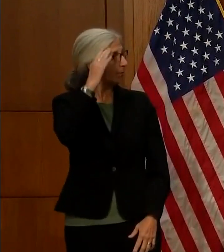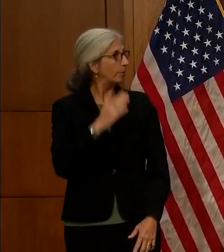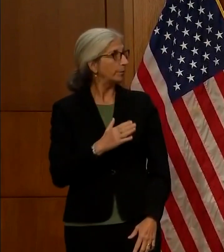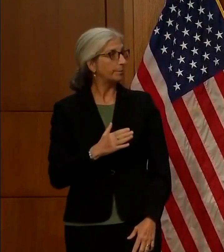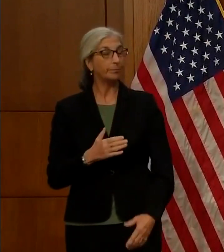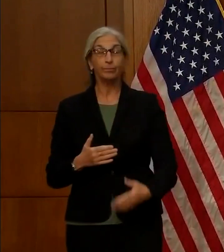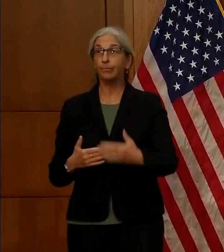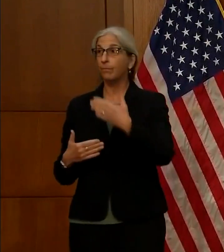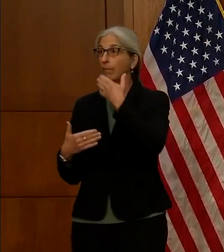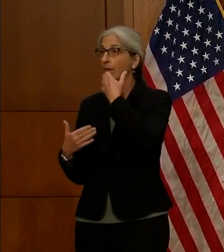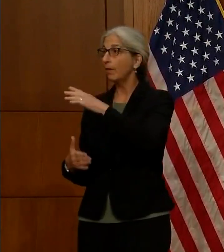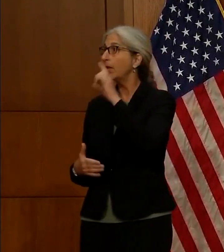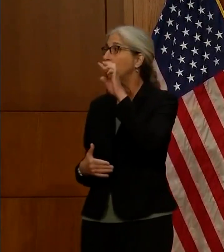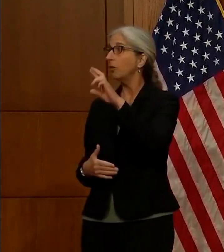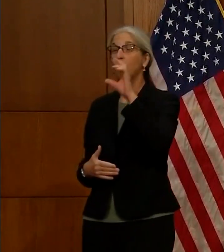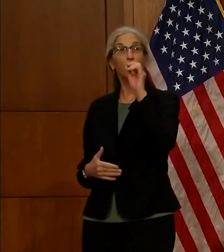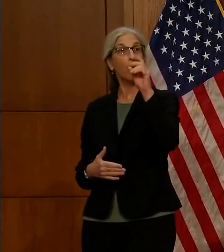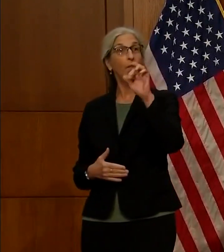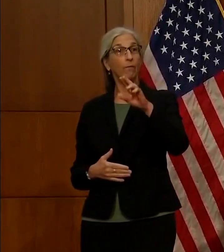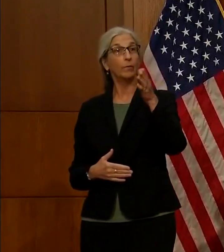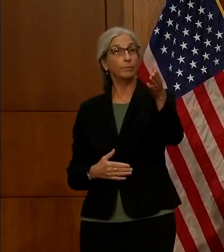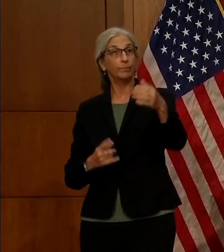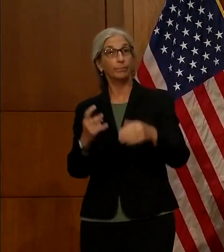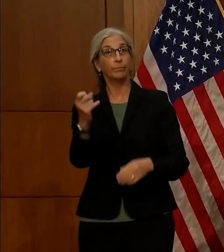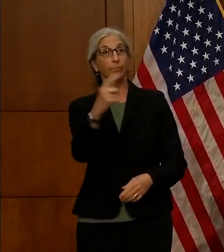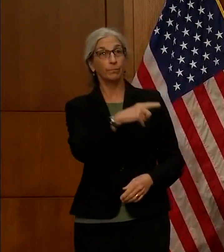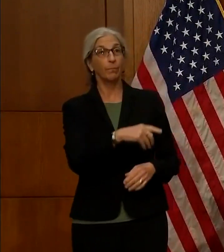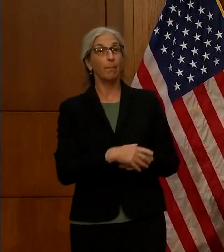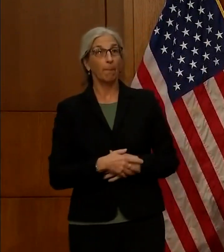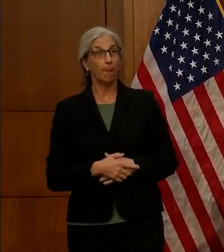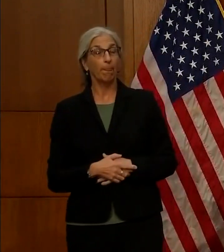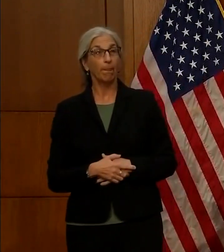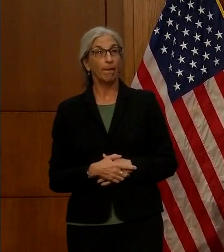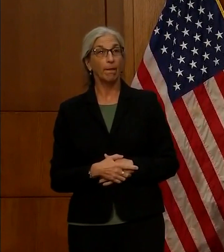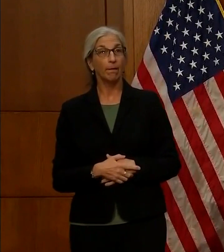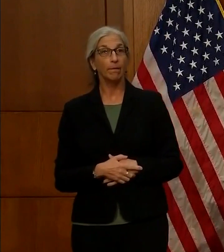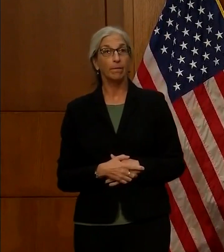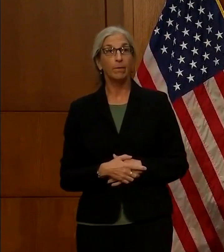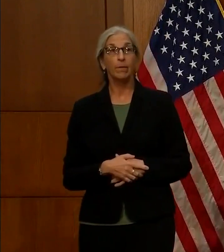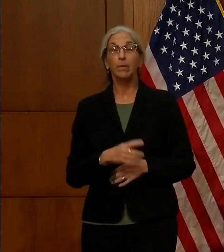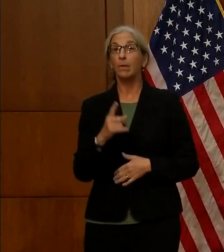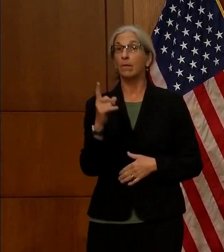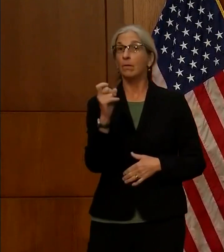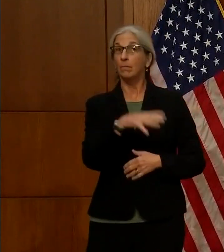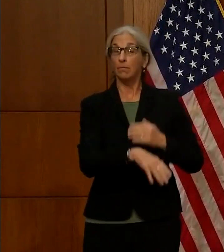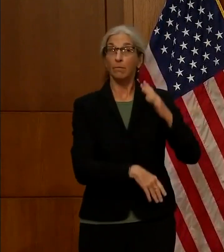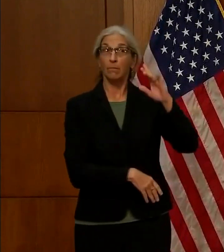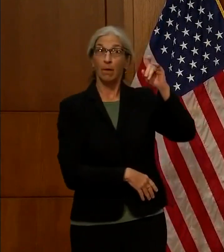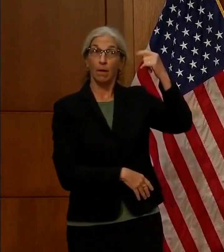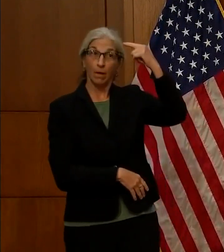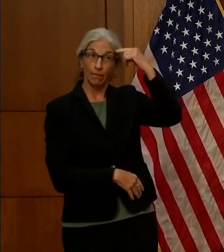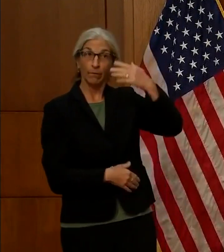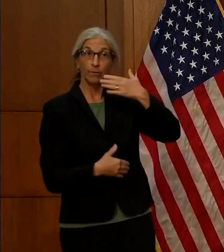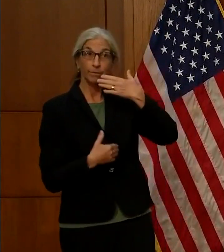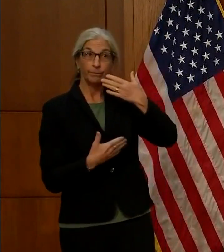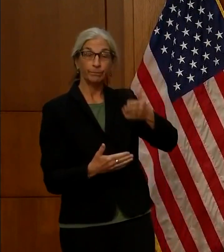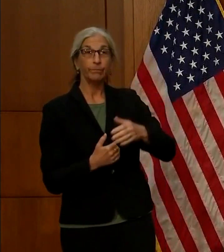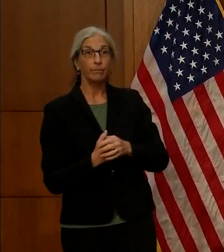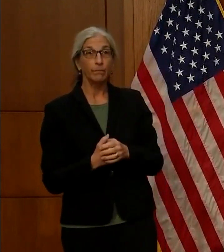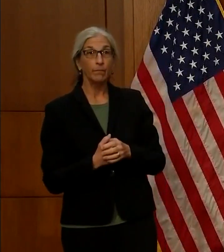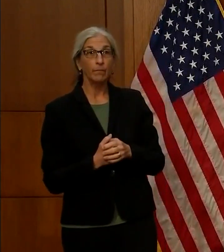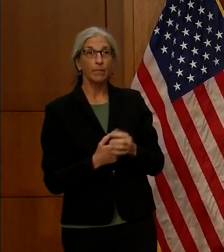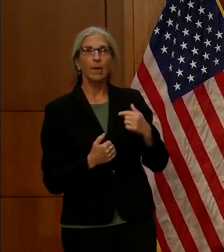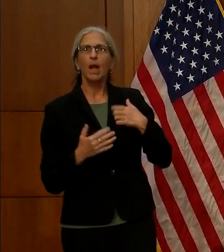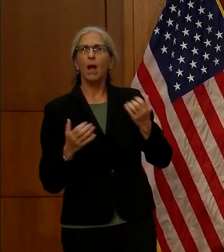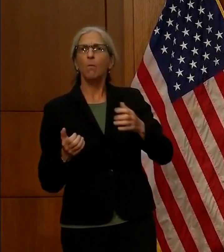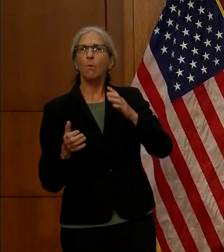EIGHTY THREE. THANK YOU